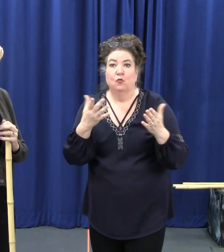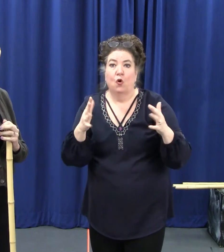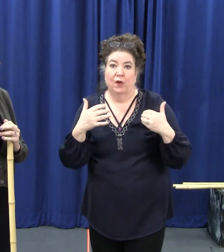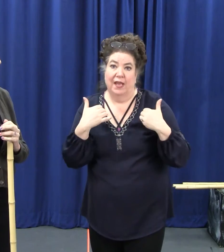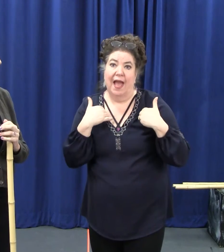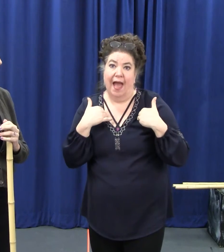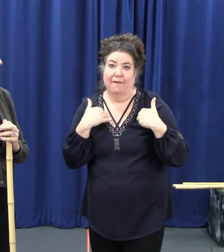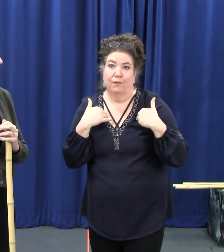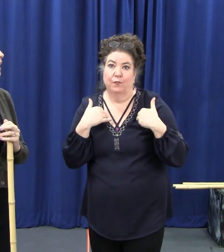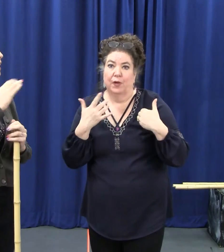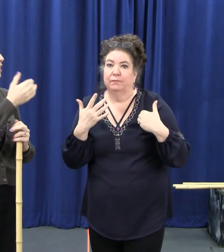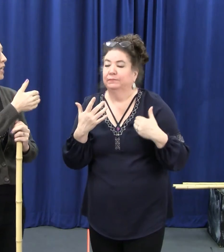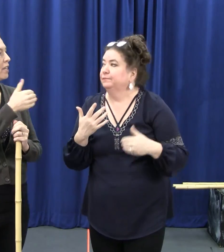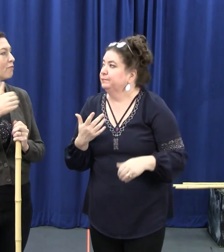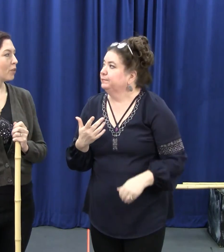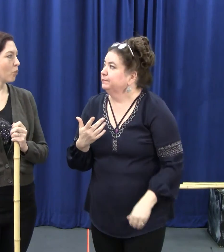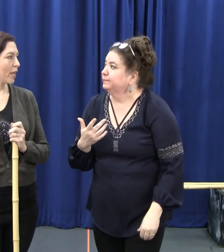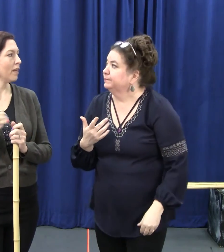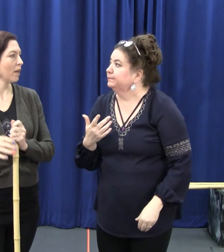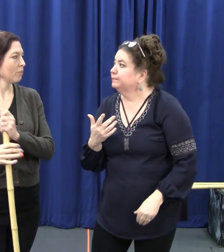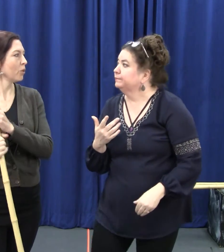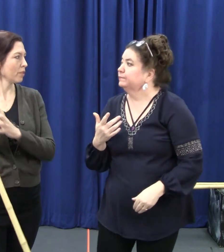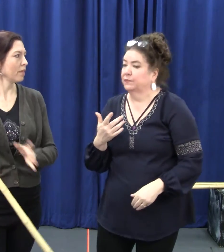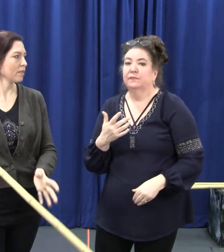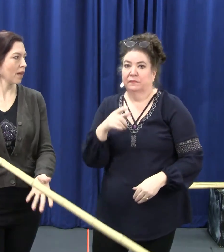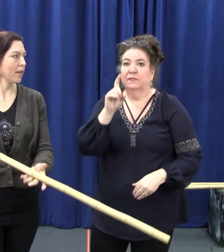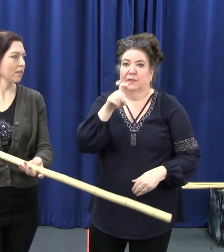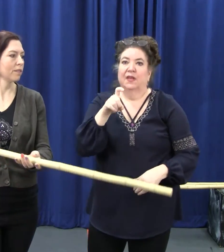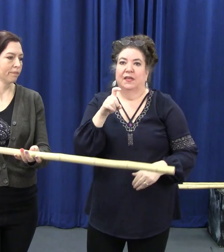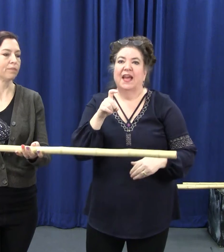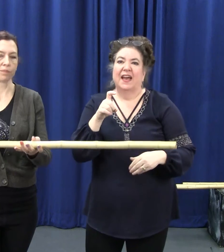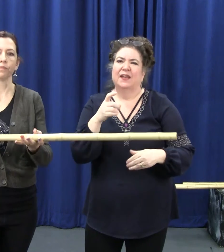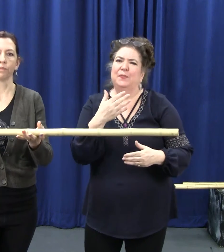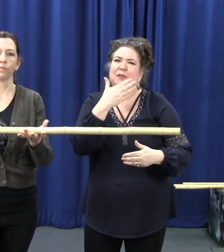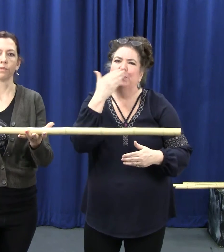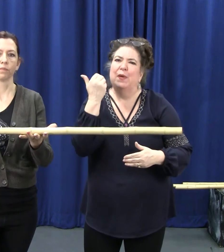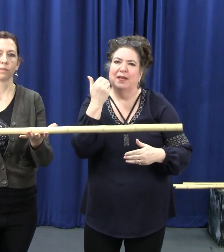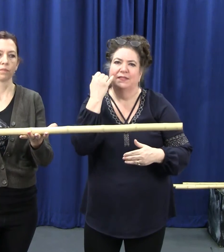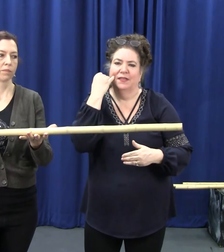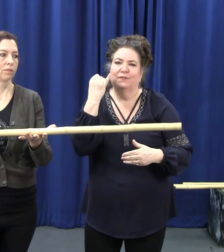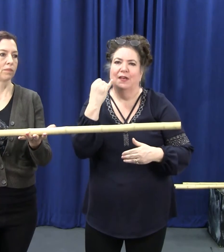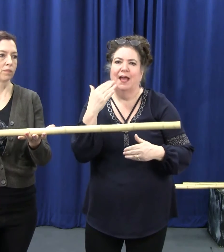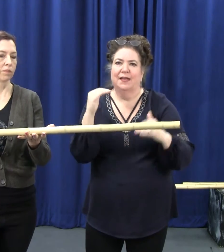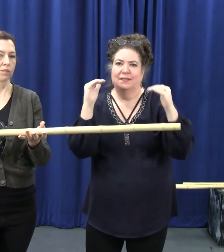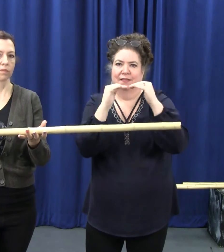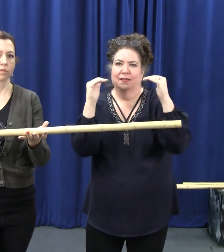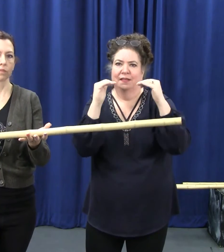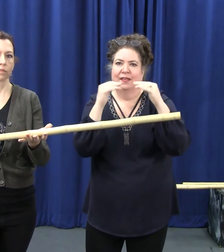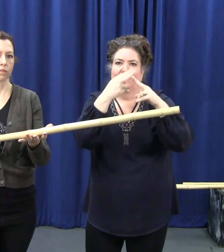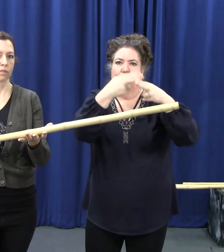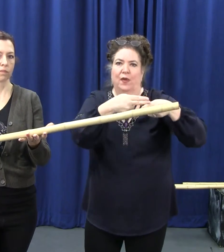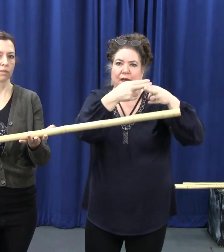you already have. (Heather) Even weight on both sides? (Luane Yeah, it'd be best if it has even weight...